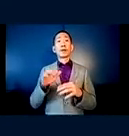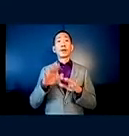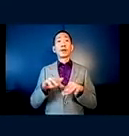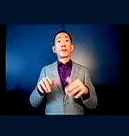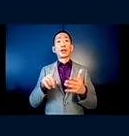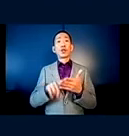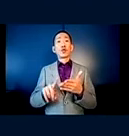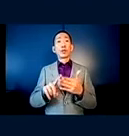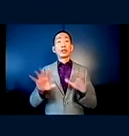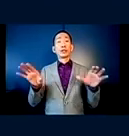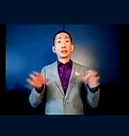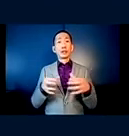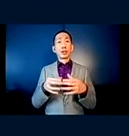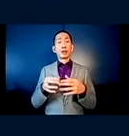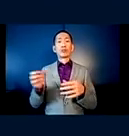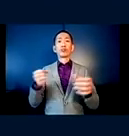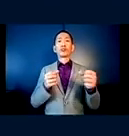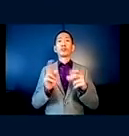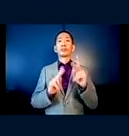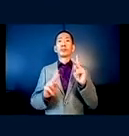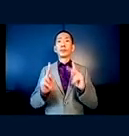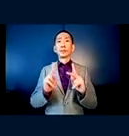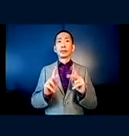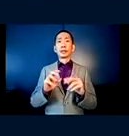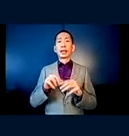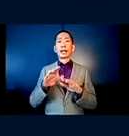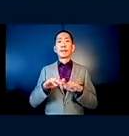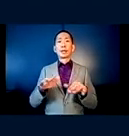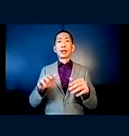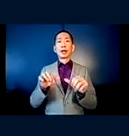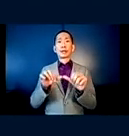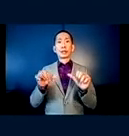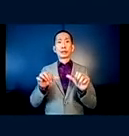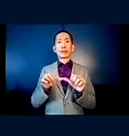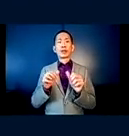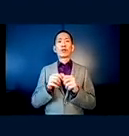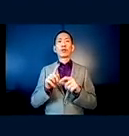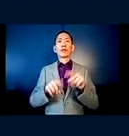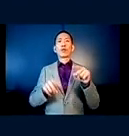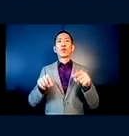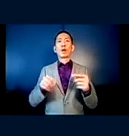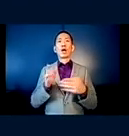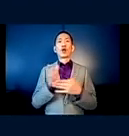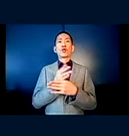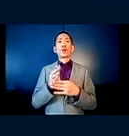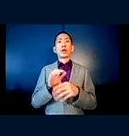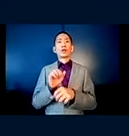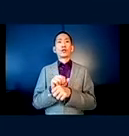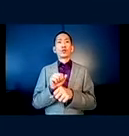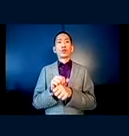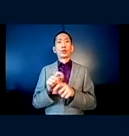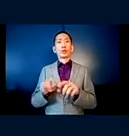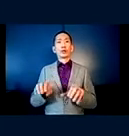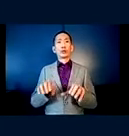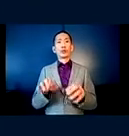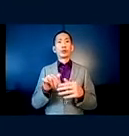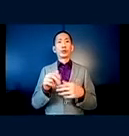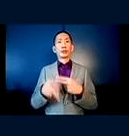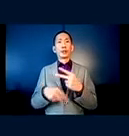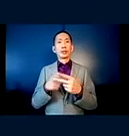OUR GROUP ON THE PEDIATRIC RESEARCH CONSORTIUM PULLS TOGETHER PEOPLE, PEDIATRICS BASE ACROSS A WIDE RANGE OF WORK TO